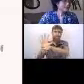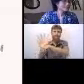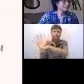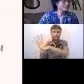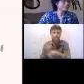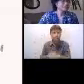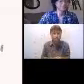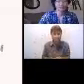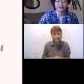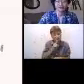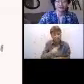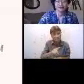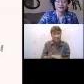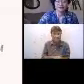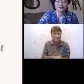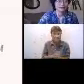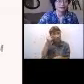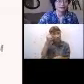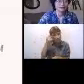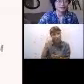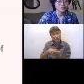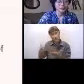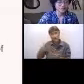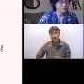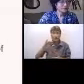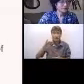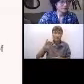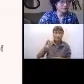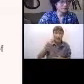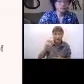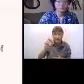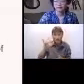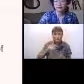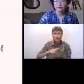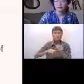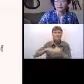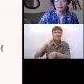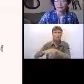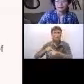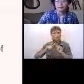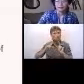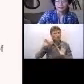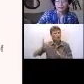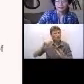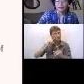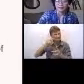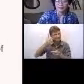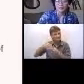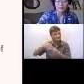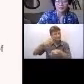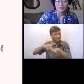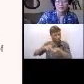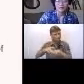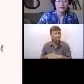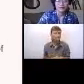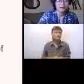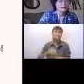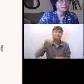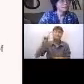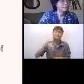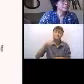All right, we will go into sort of, and I appreciate everyone for taking the time to